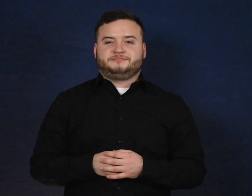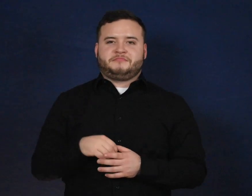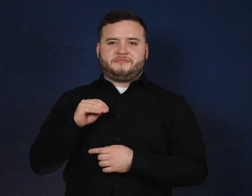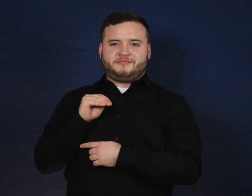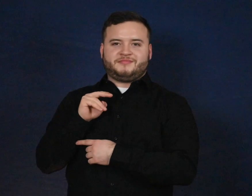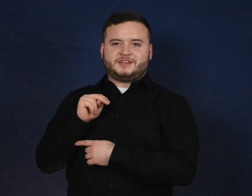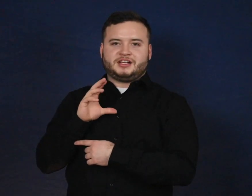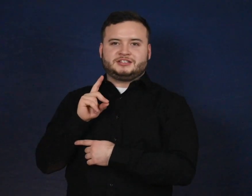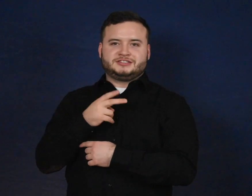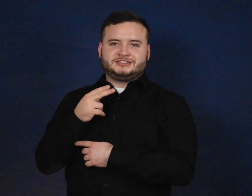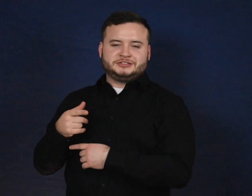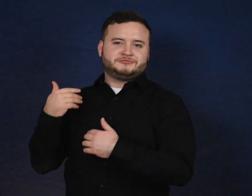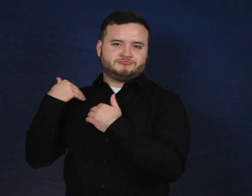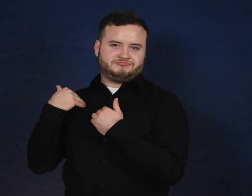(MNCDHH leads)